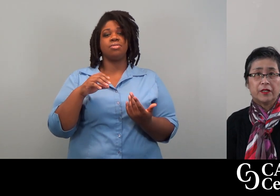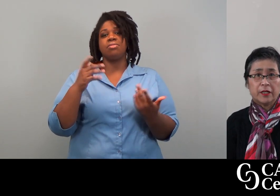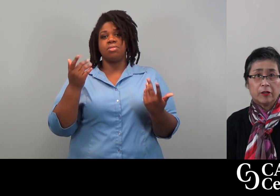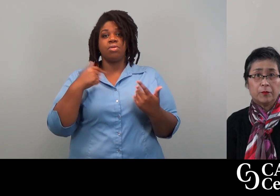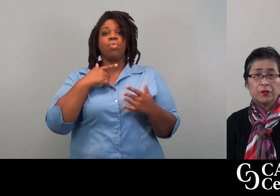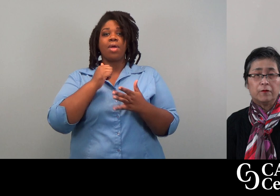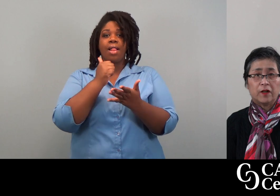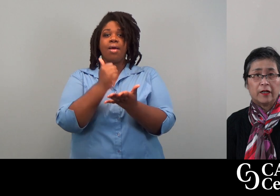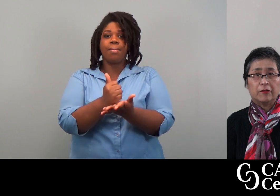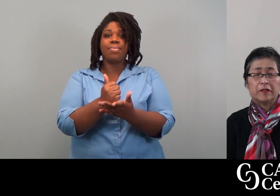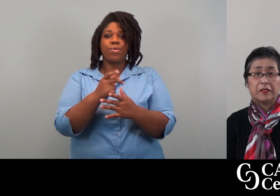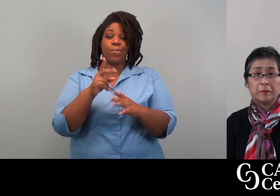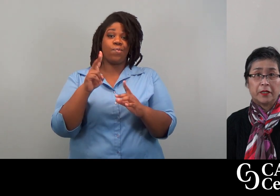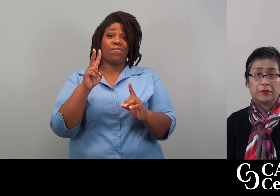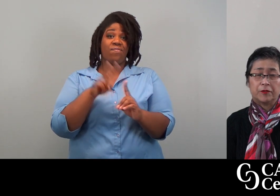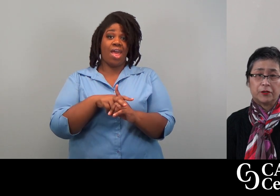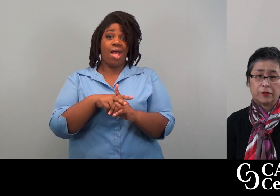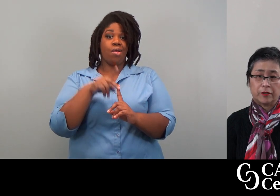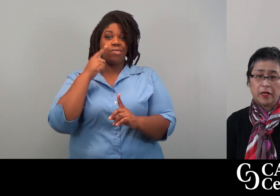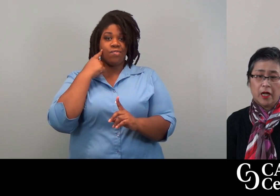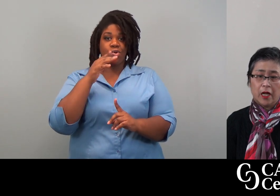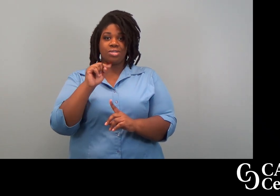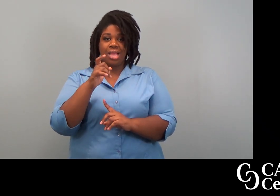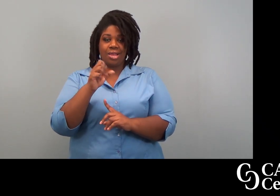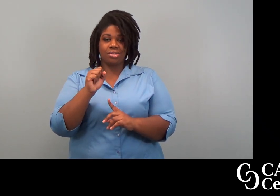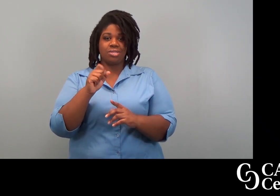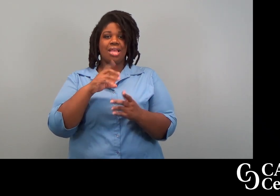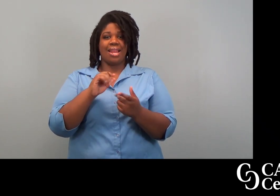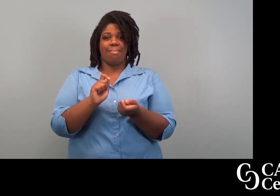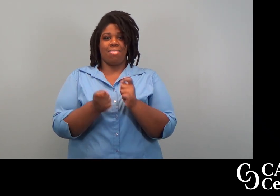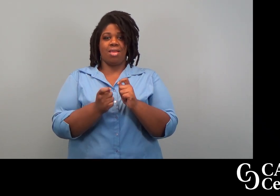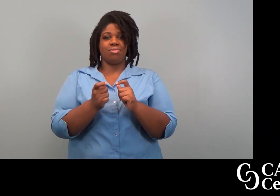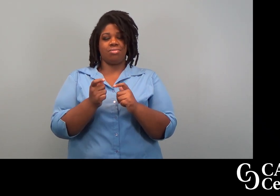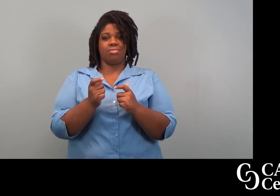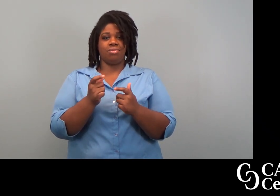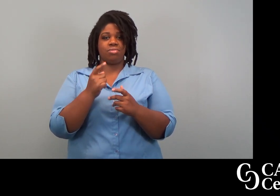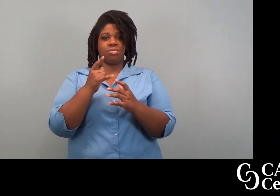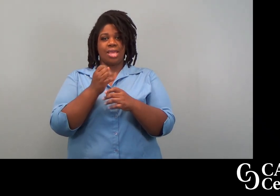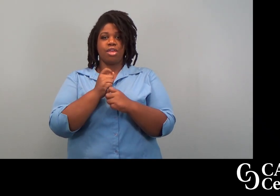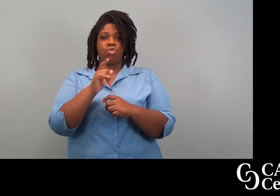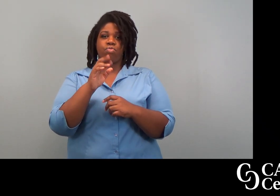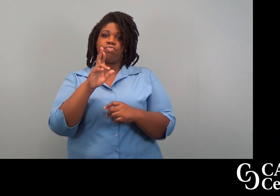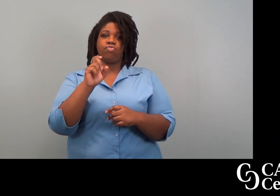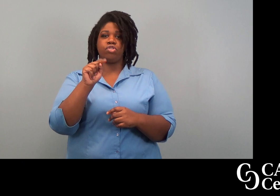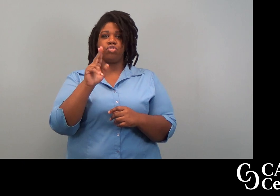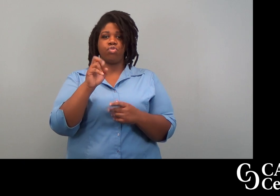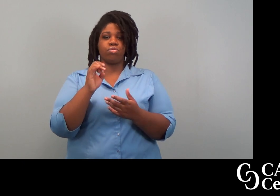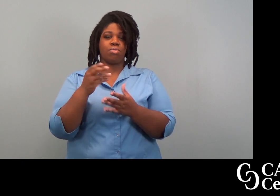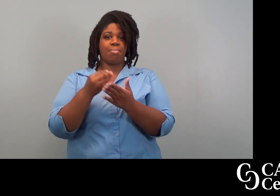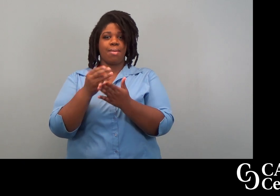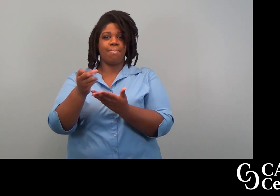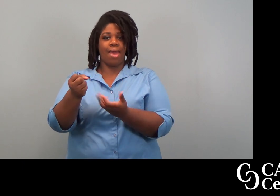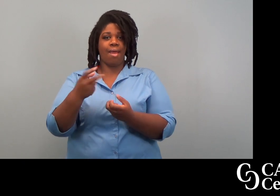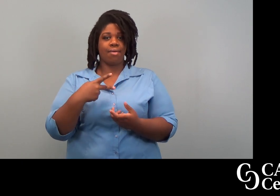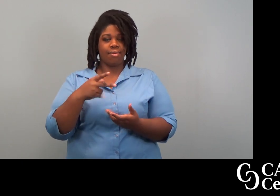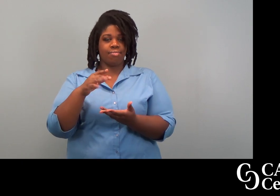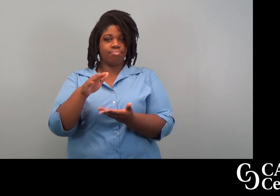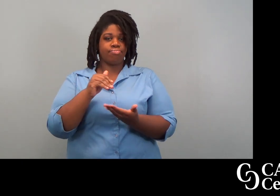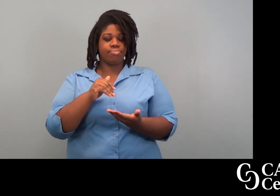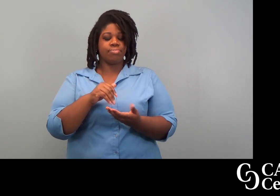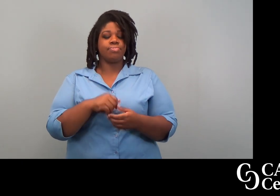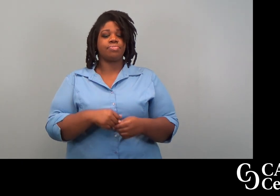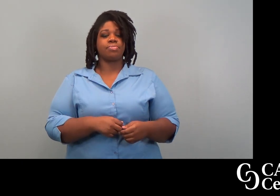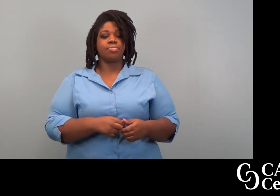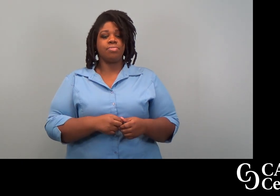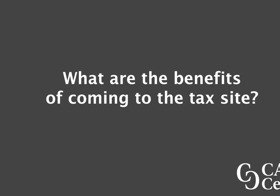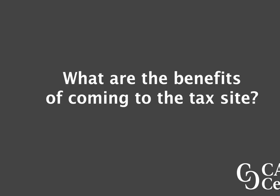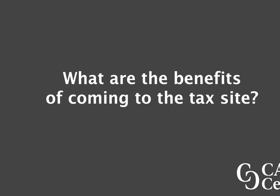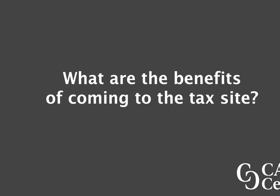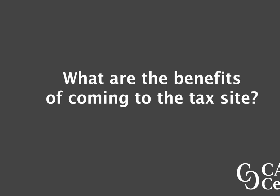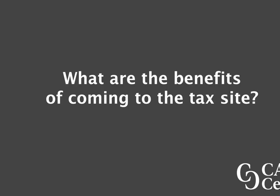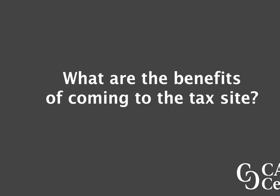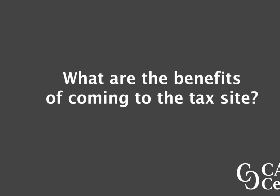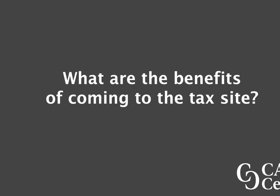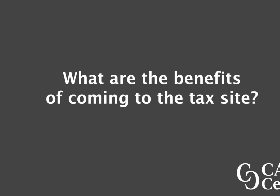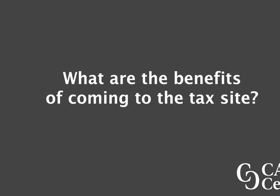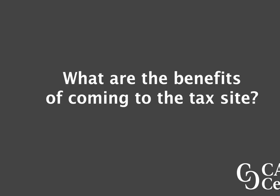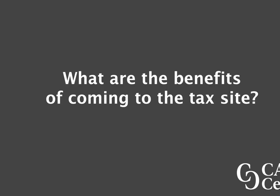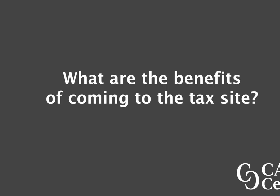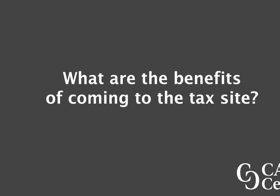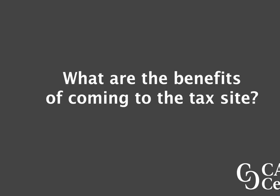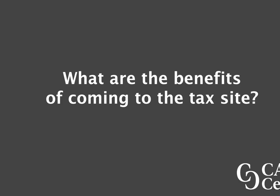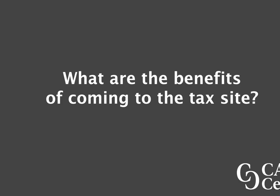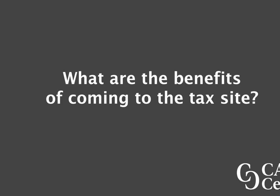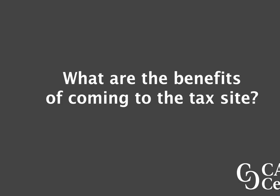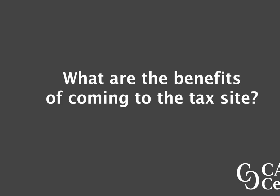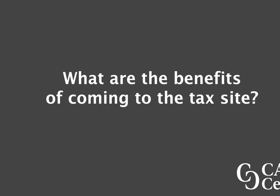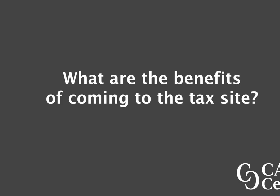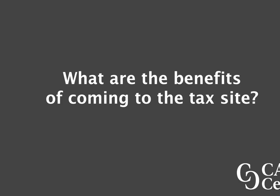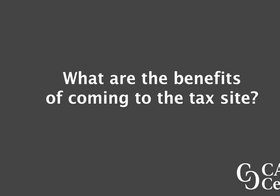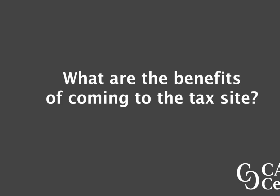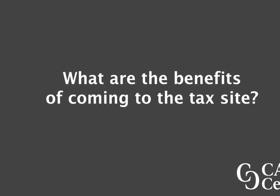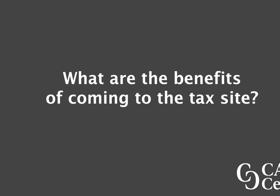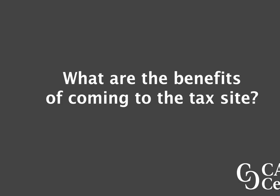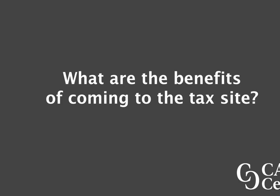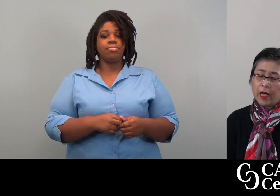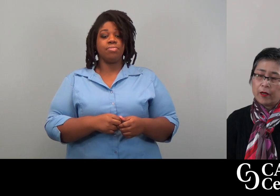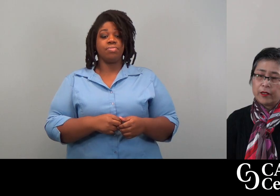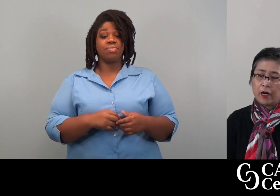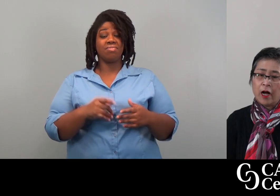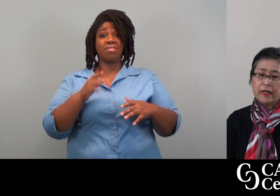we can help you file an amended return.